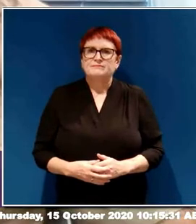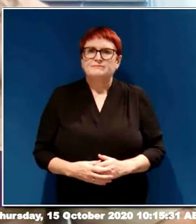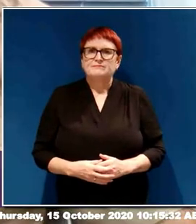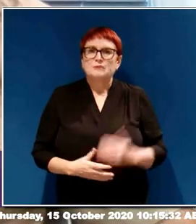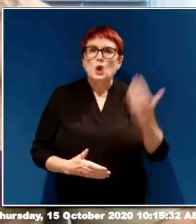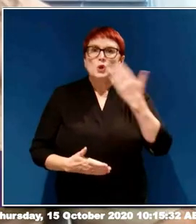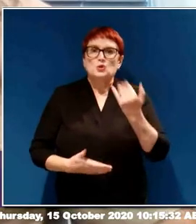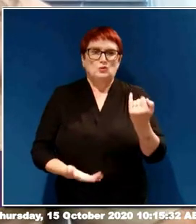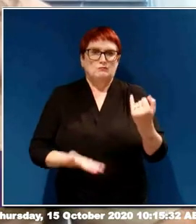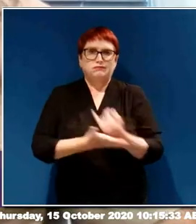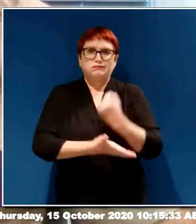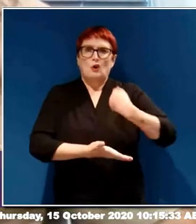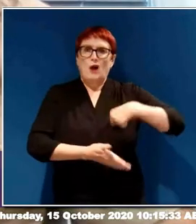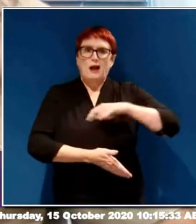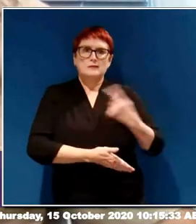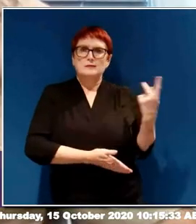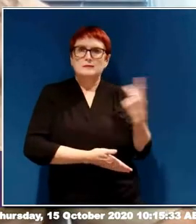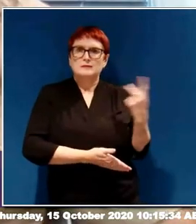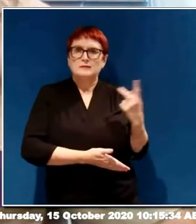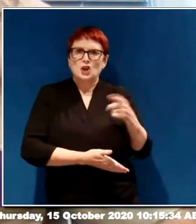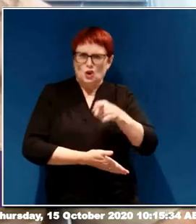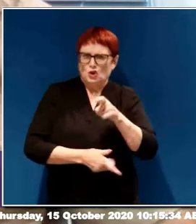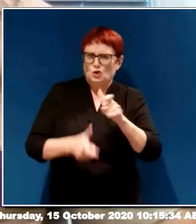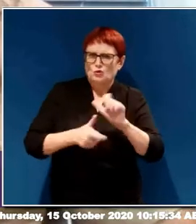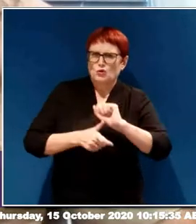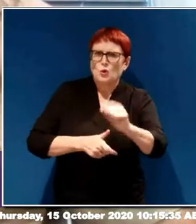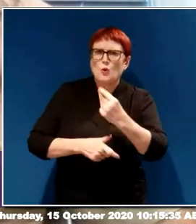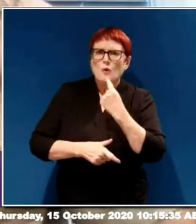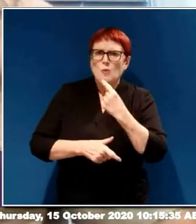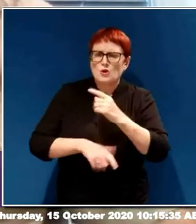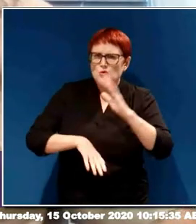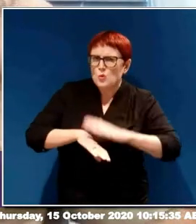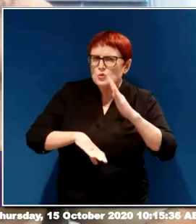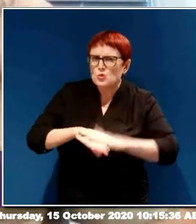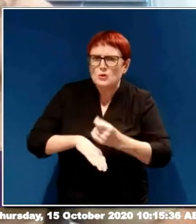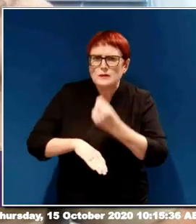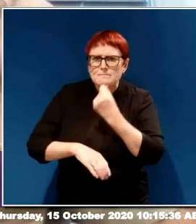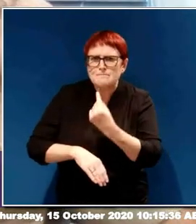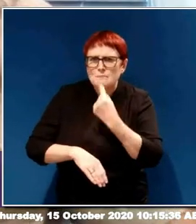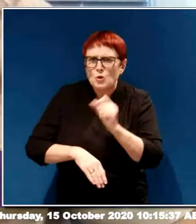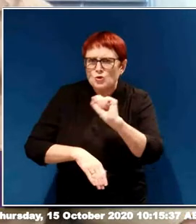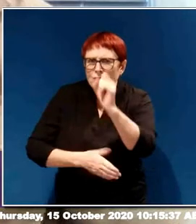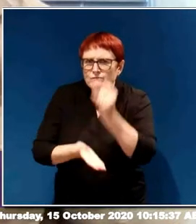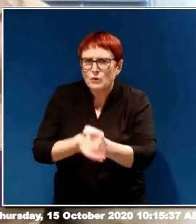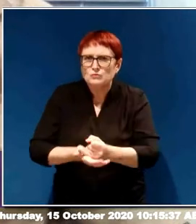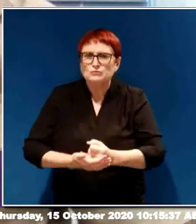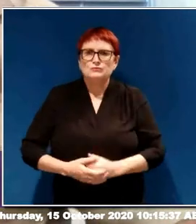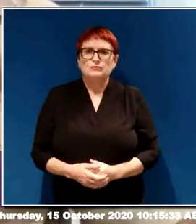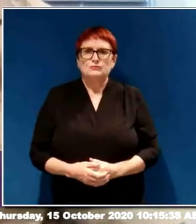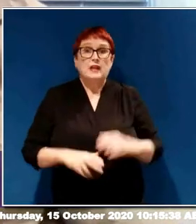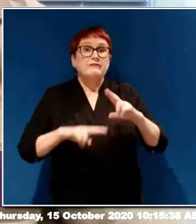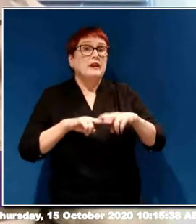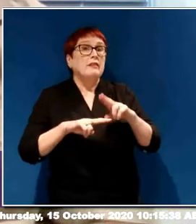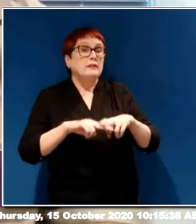something about your son because he's just a naughty little boy." Could I add to that? Yes.